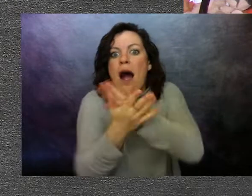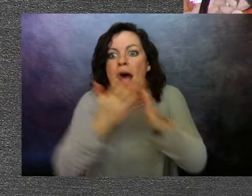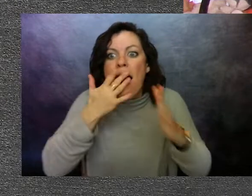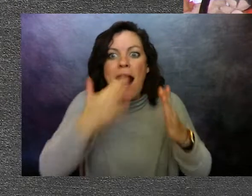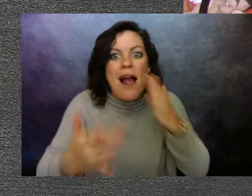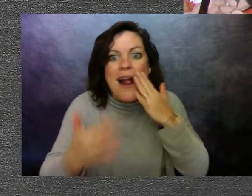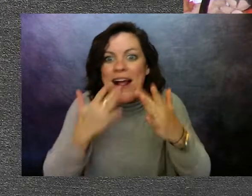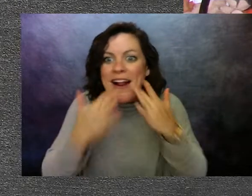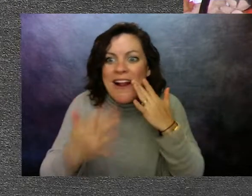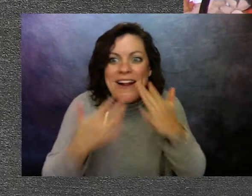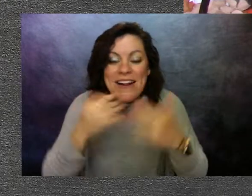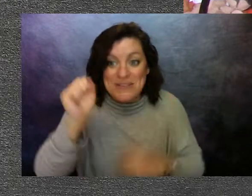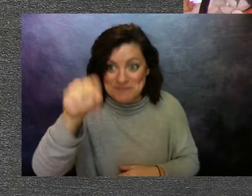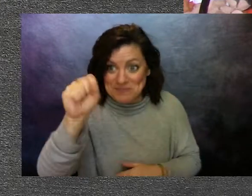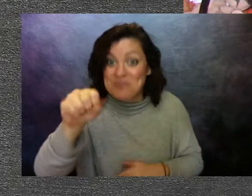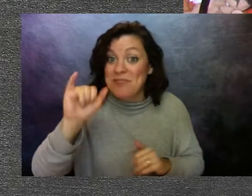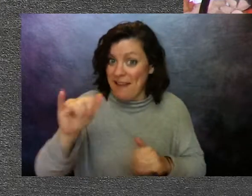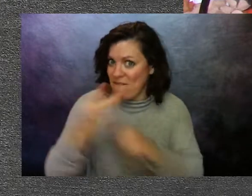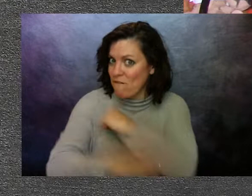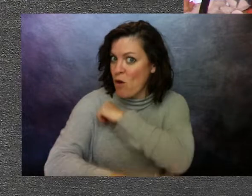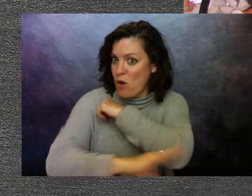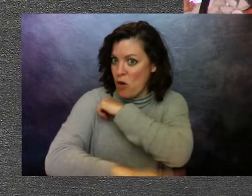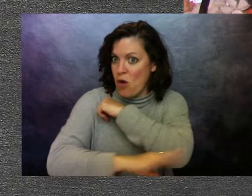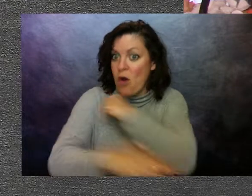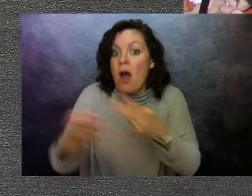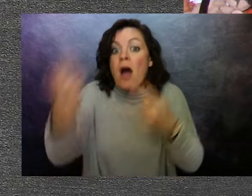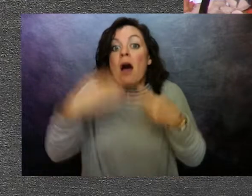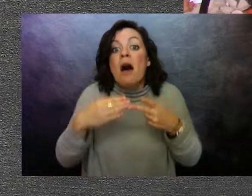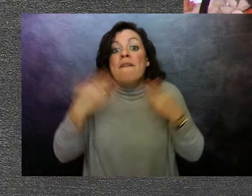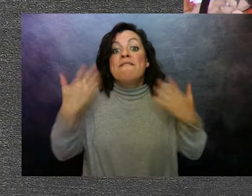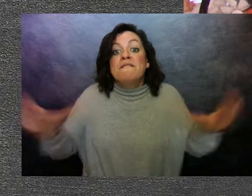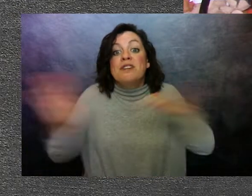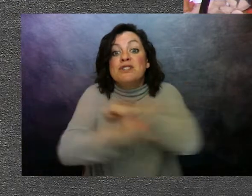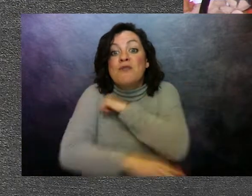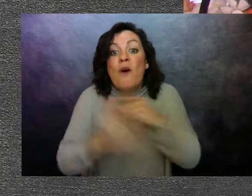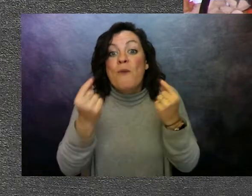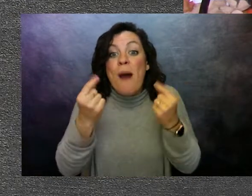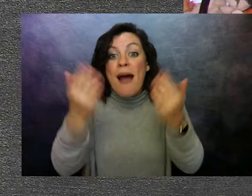Then, after the fall time, we move into the wintertime